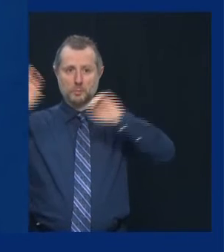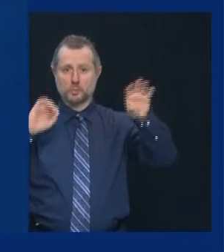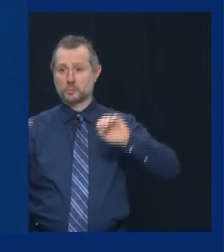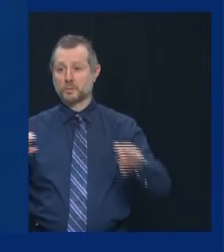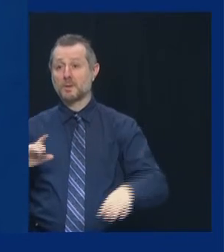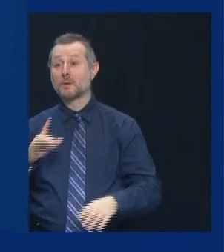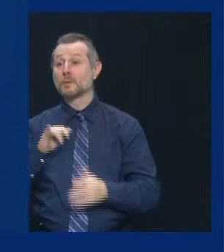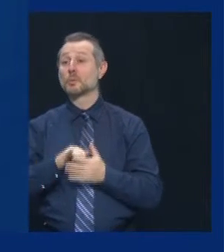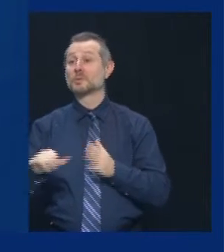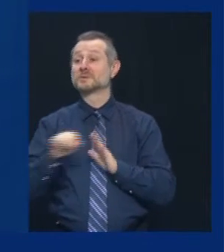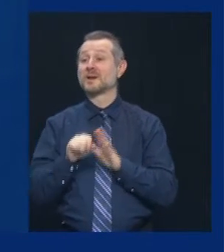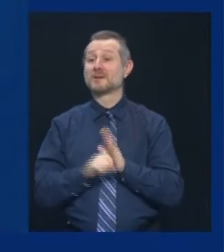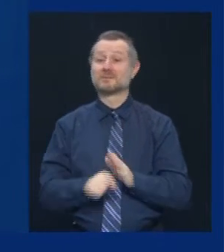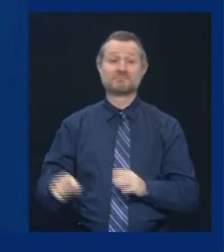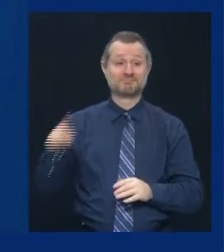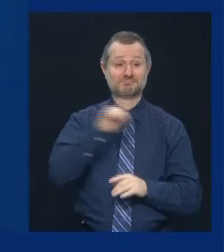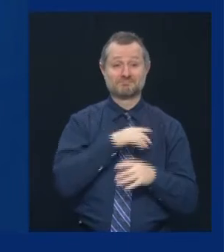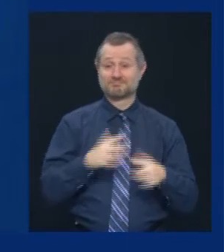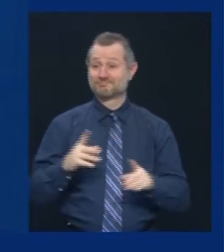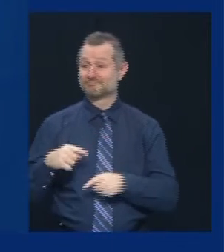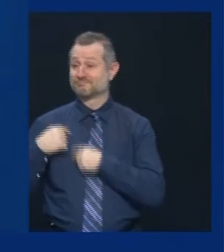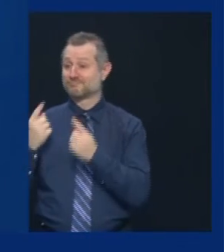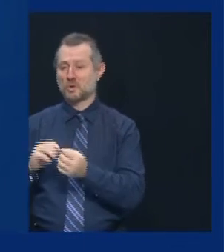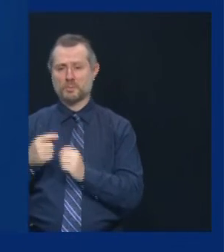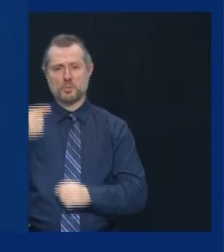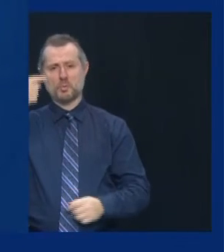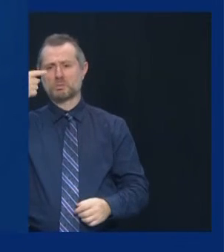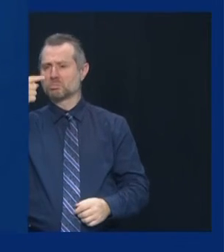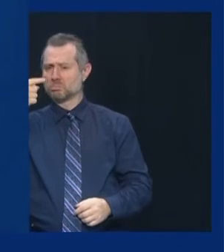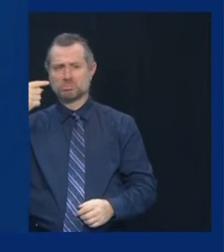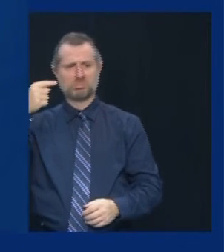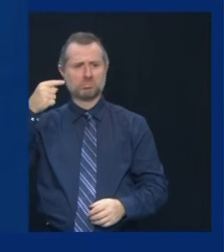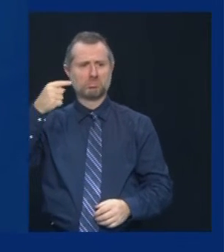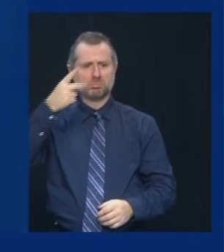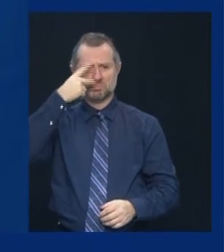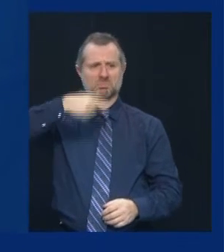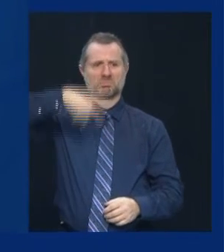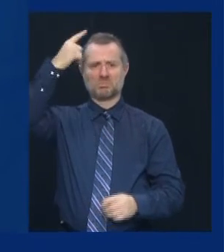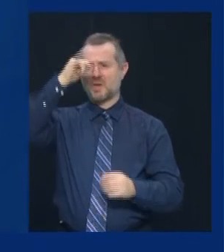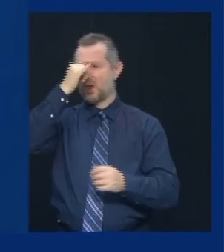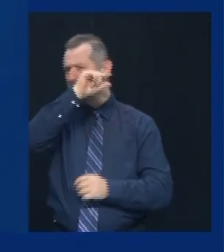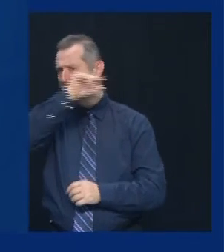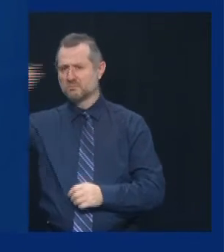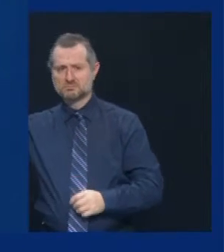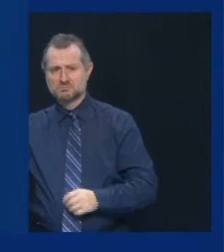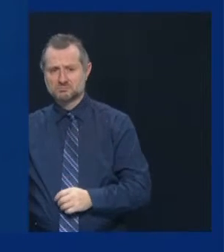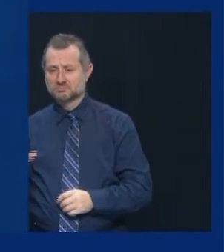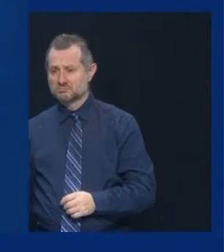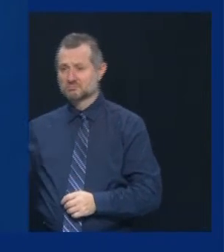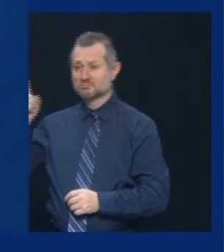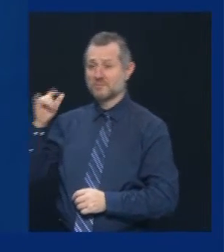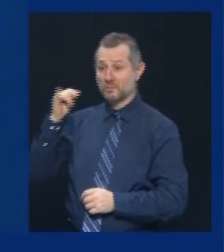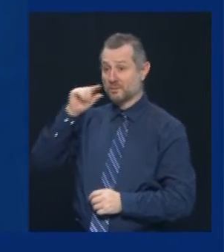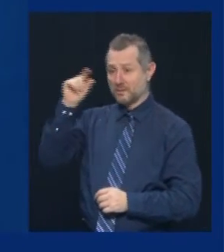THAT'S THE ONLY DIFFERENT YAT IN THE ALLOCATIONS.